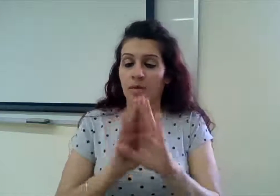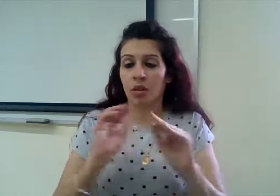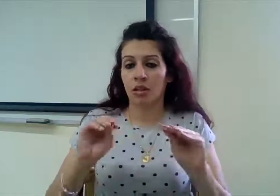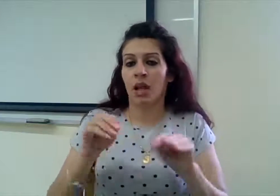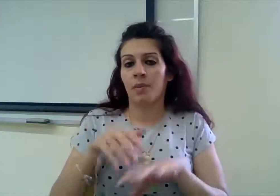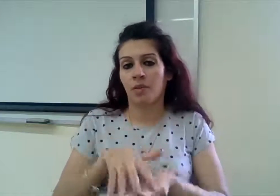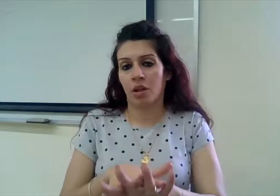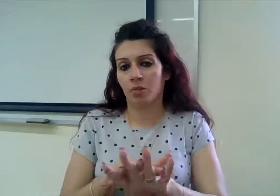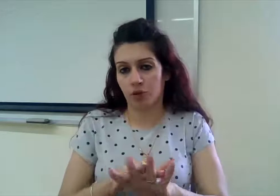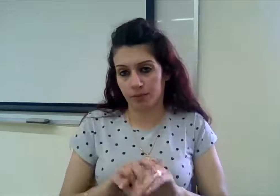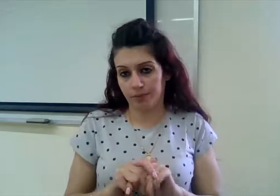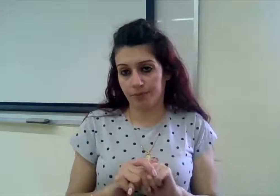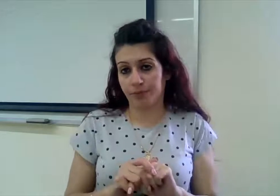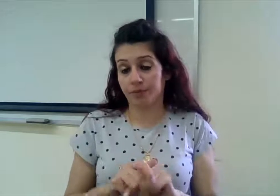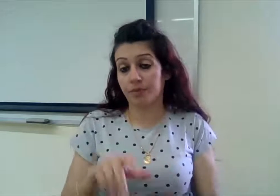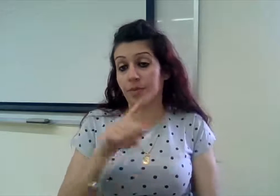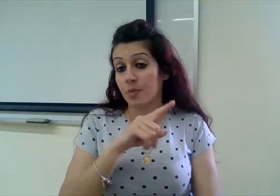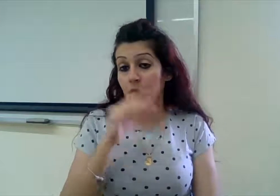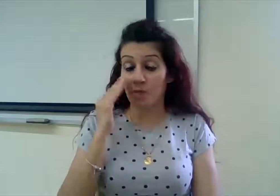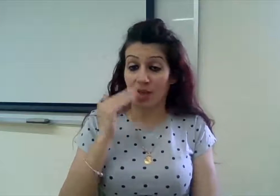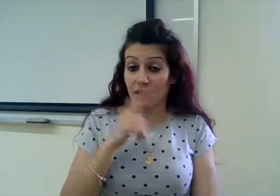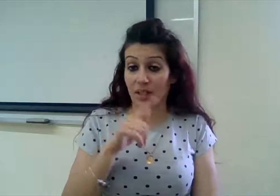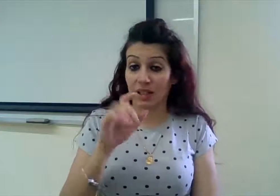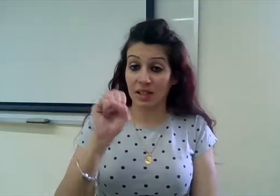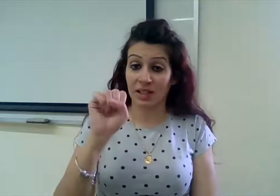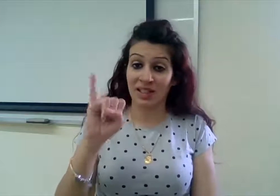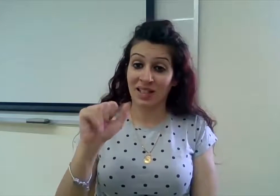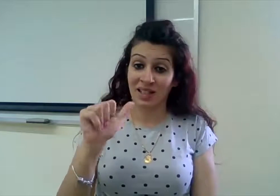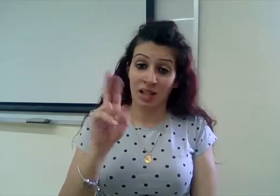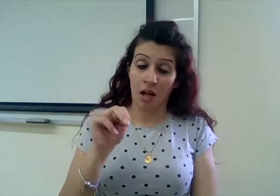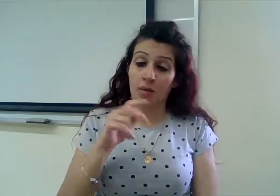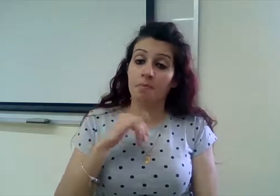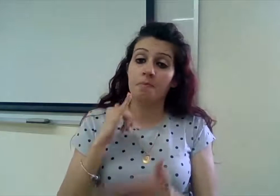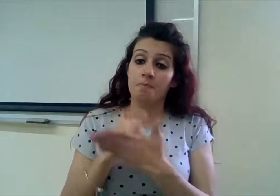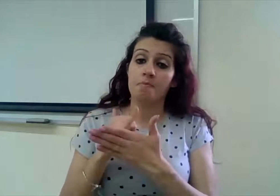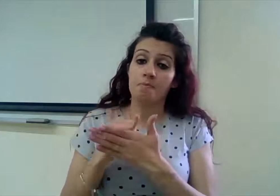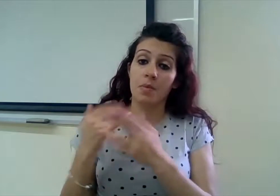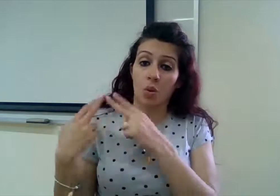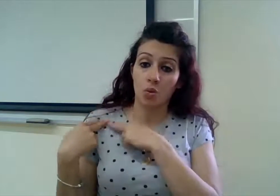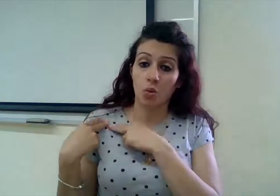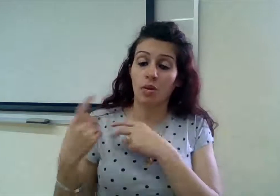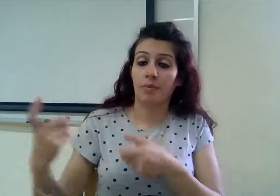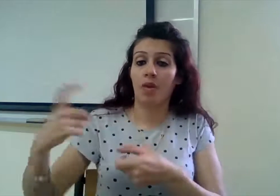about that one in the next minutes and you will give us updates regarding